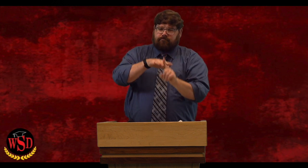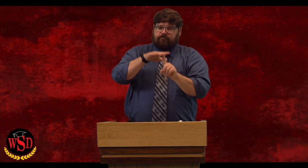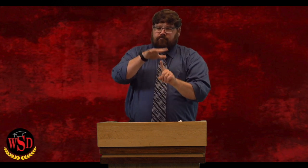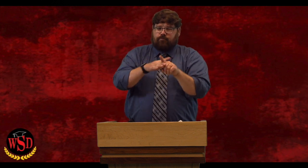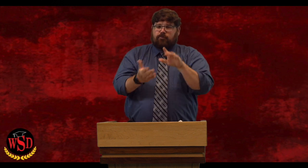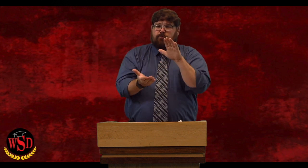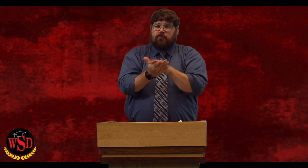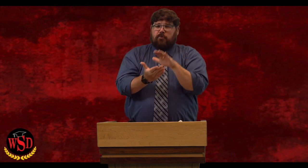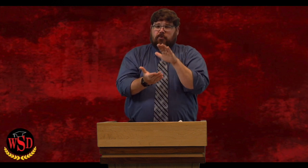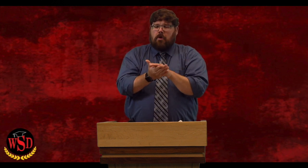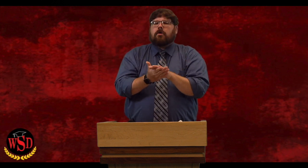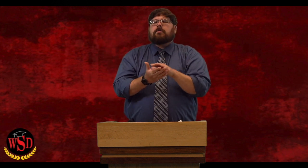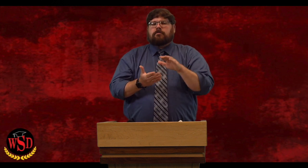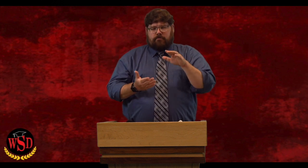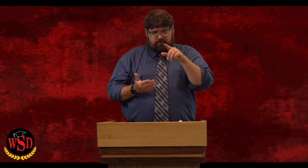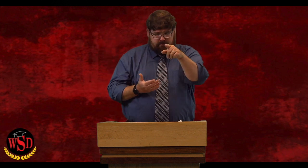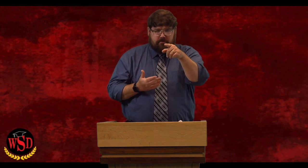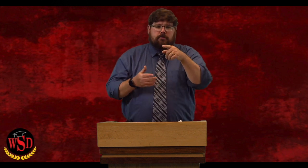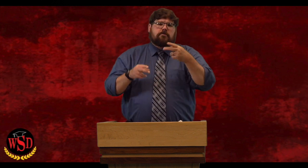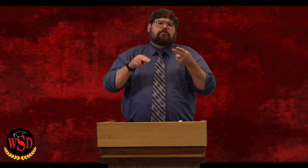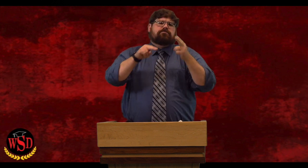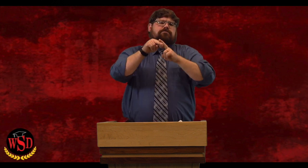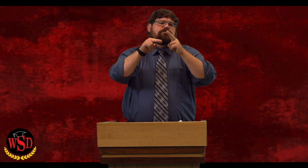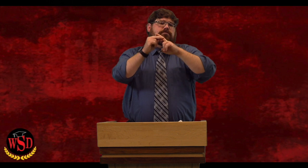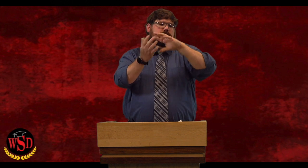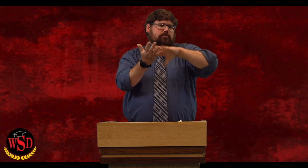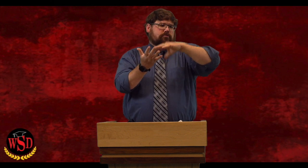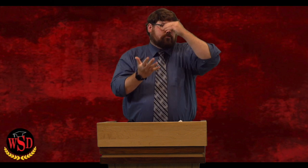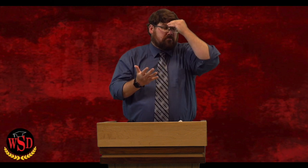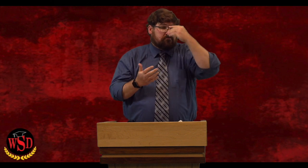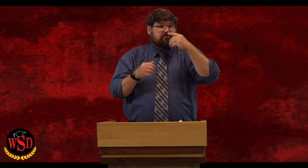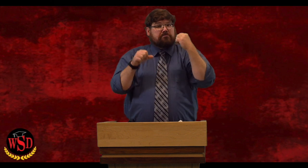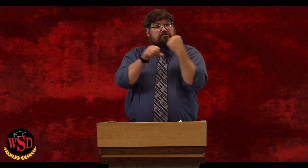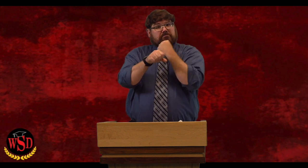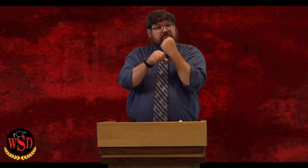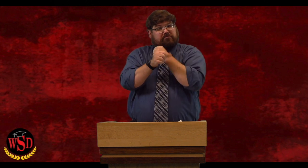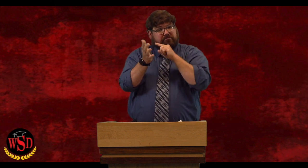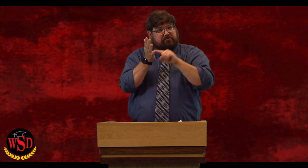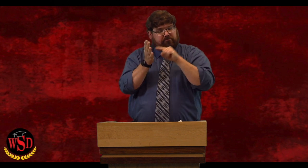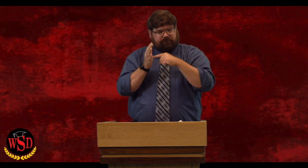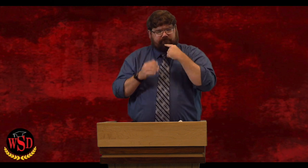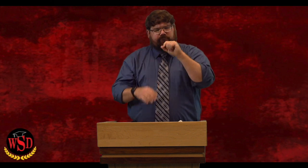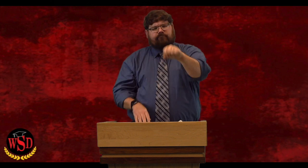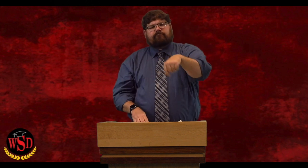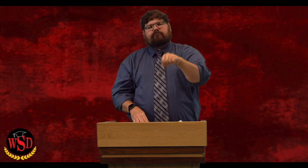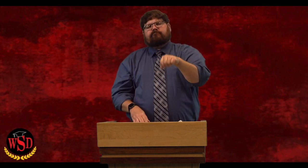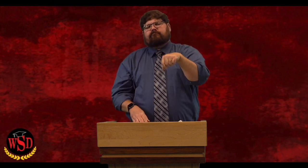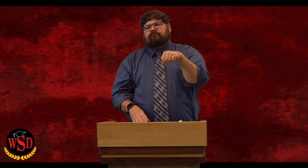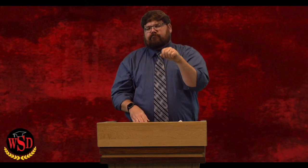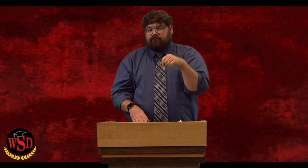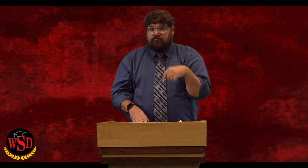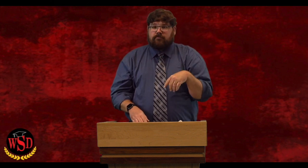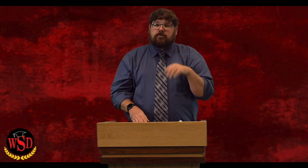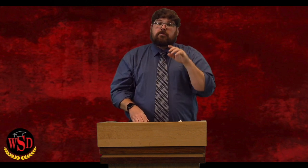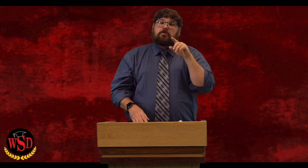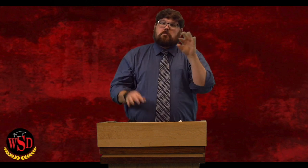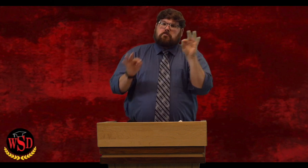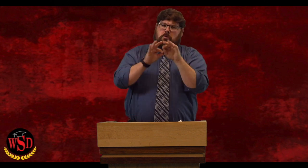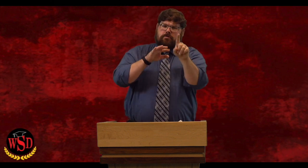By attending school every day, you are able to increase your wealth of knowledge. There is research and statistics that prove that.